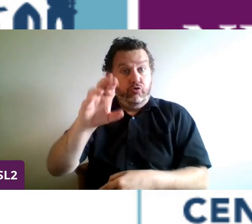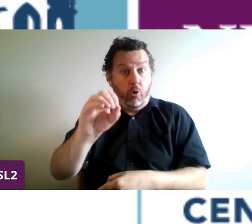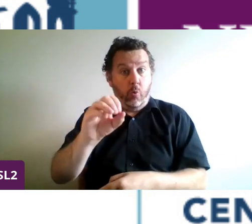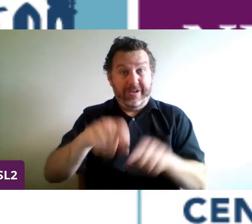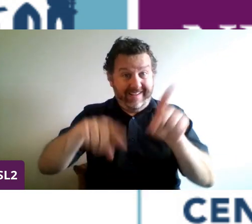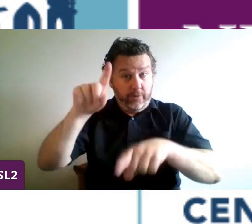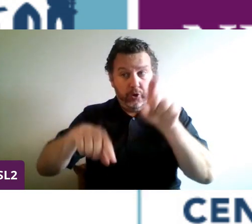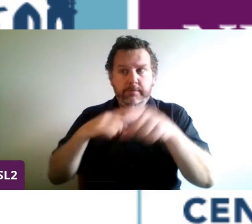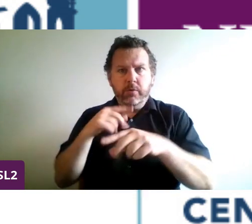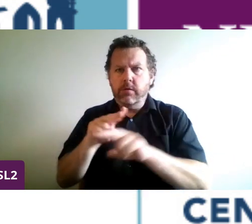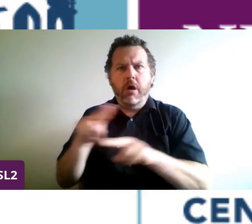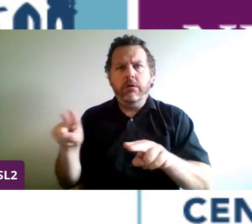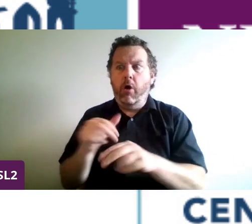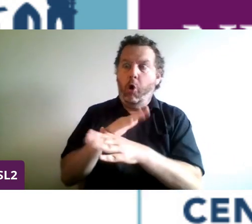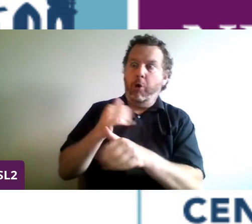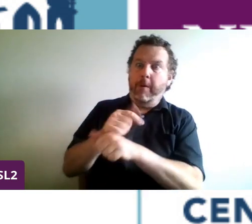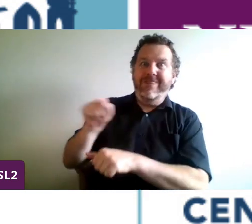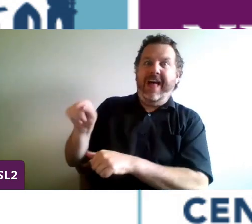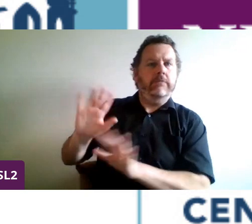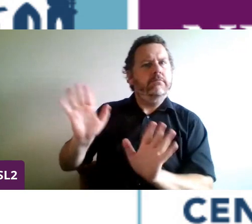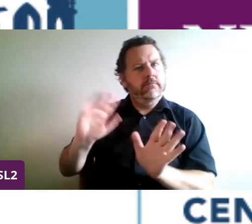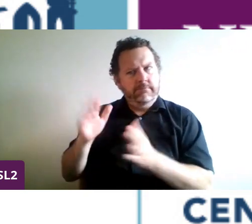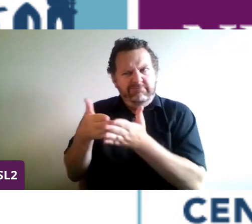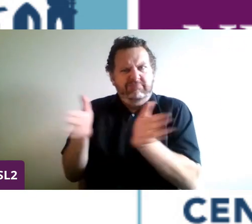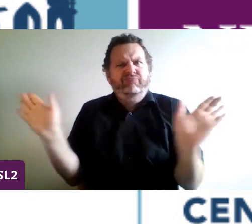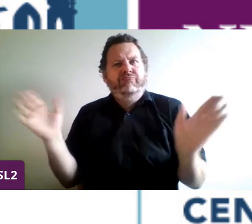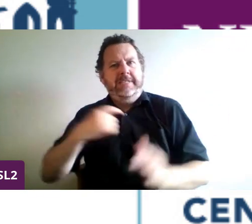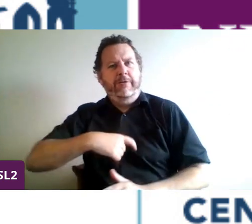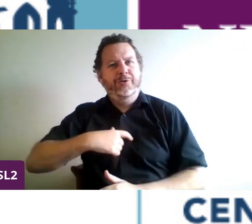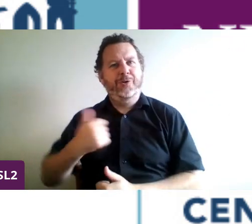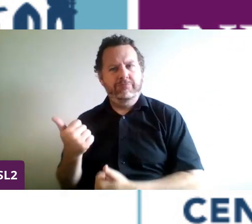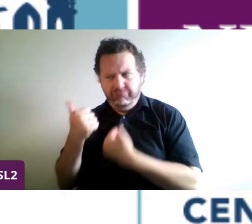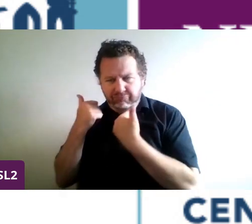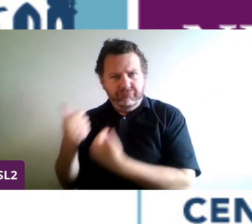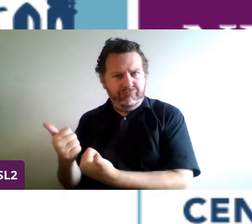I think that is really great. The other is